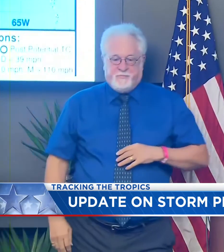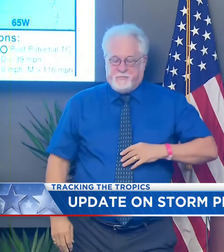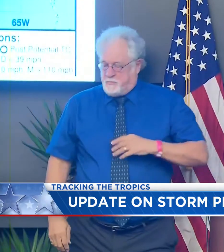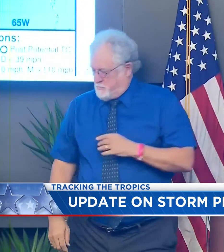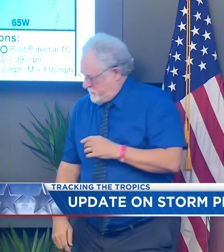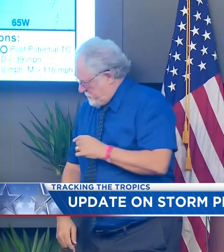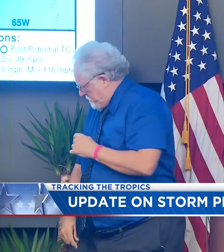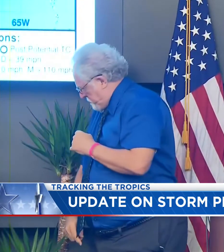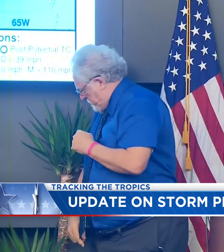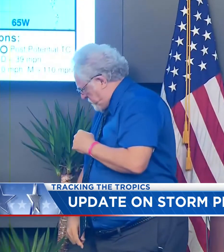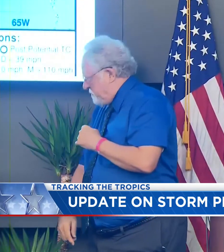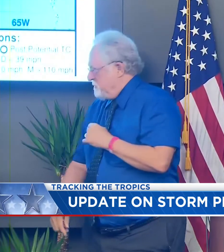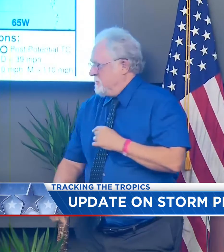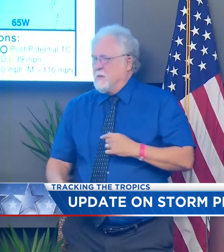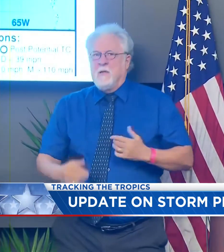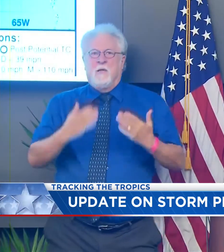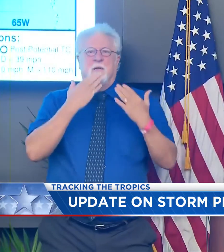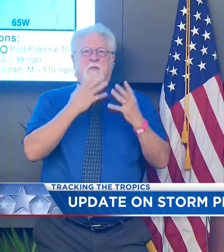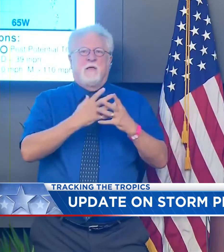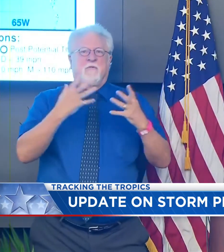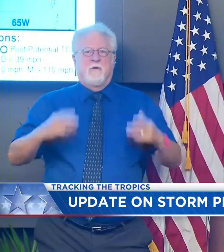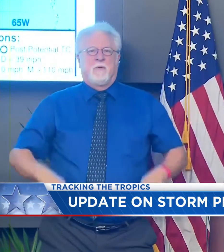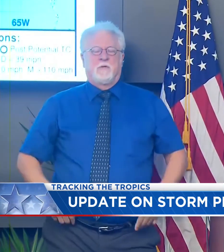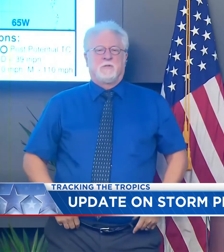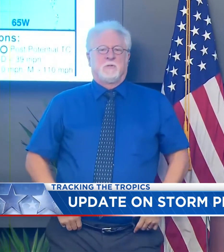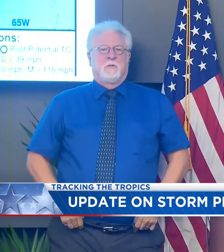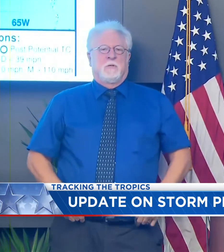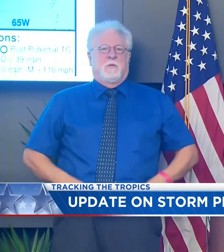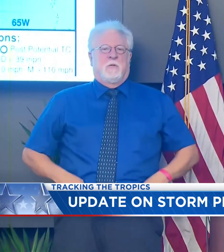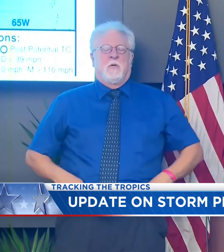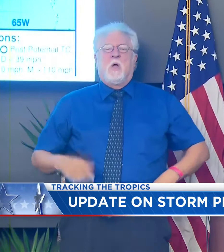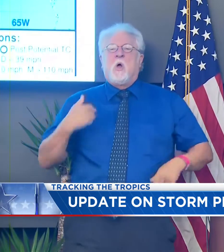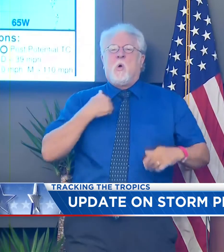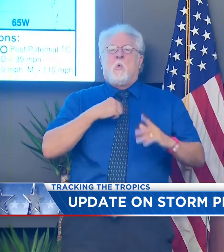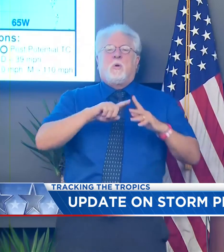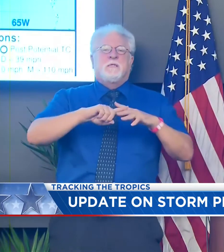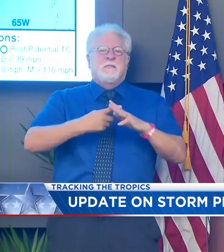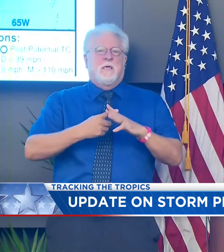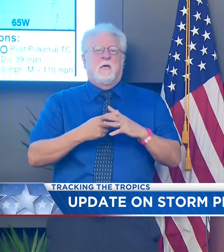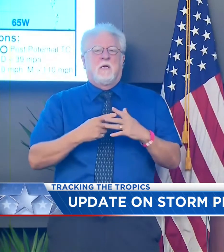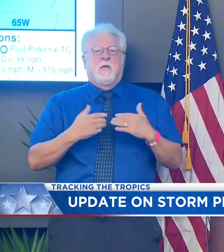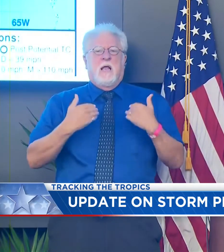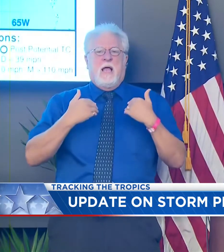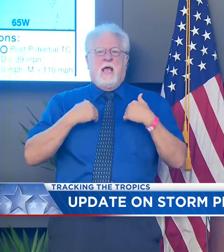ONE-TWO PUNCH COME IN! THANK YOU.